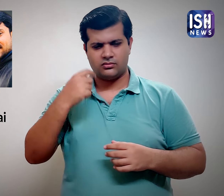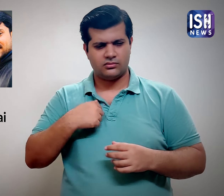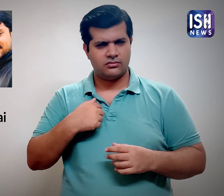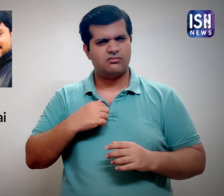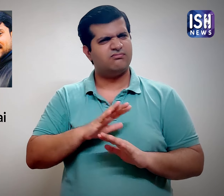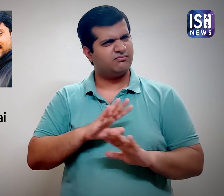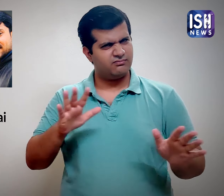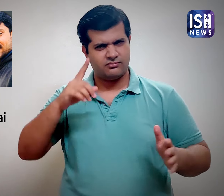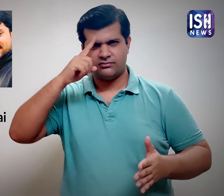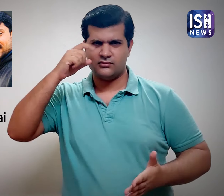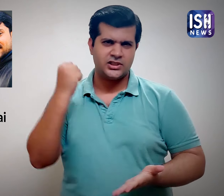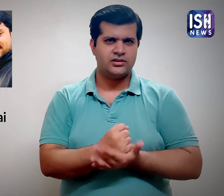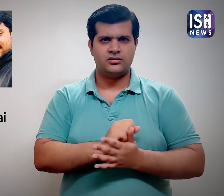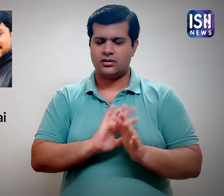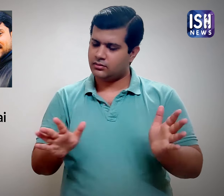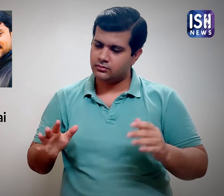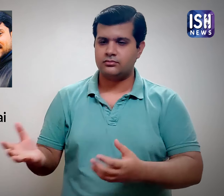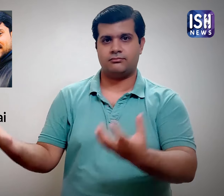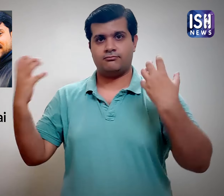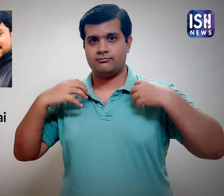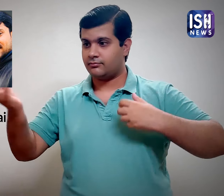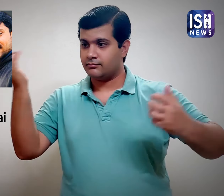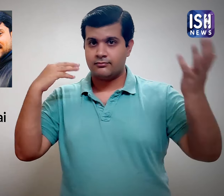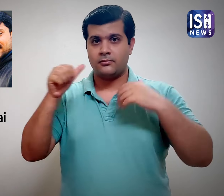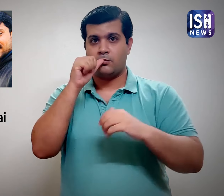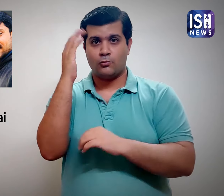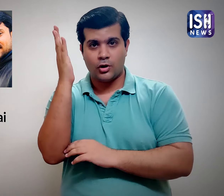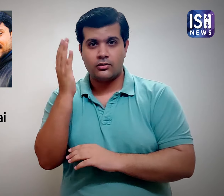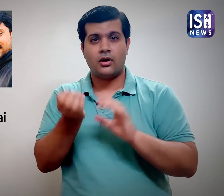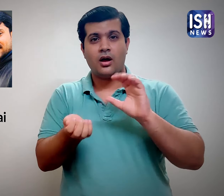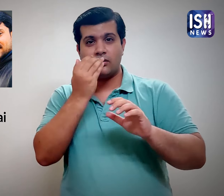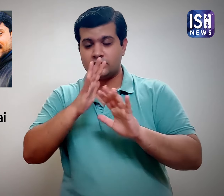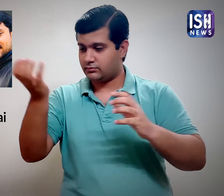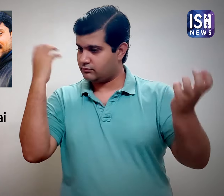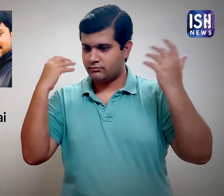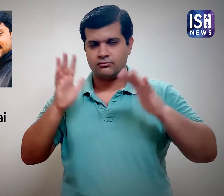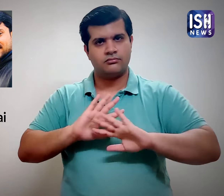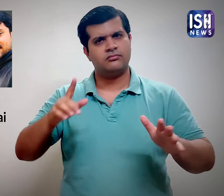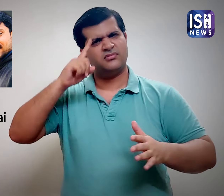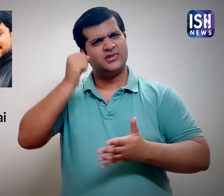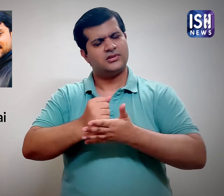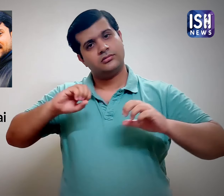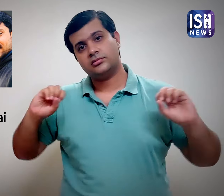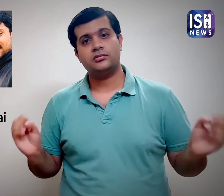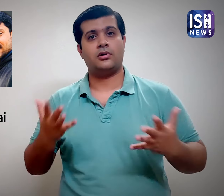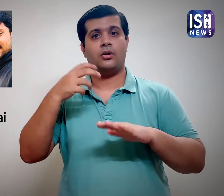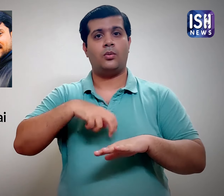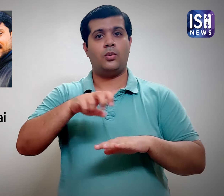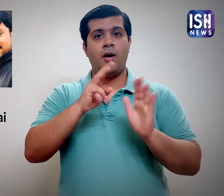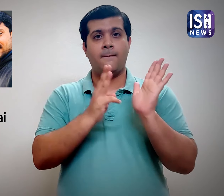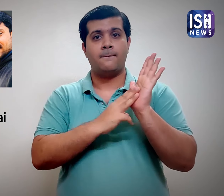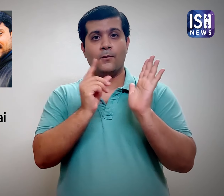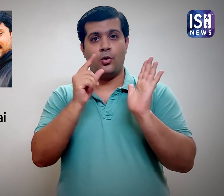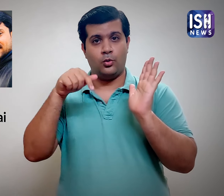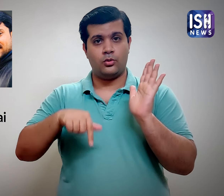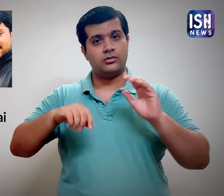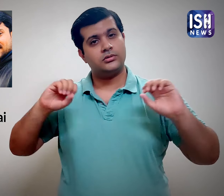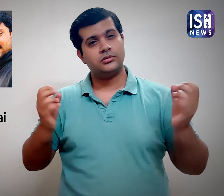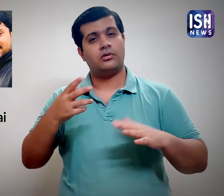That's when he decided to walk. He packed his bag, water bottle, peanuts and began walking from Mulund.